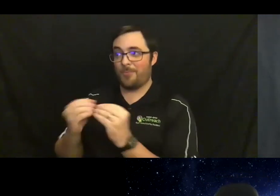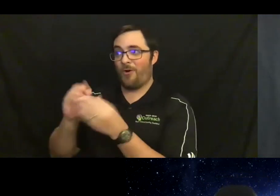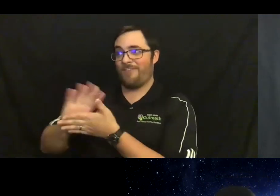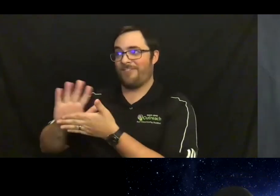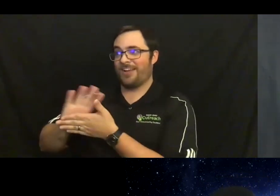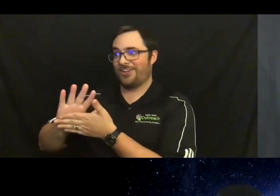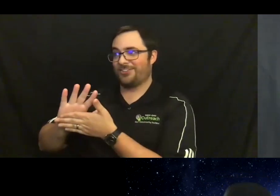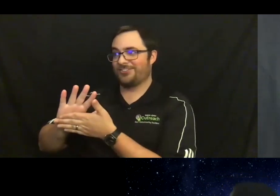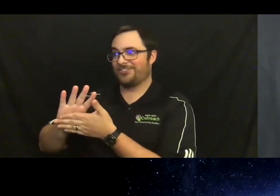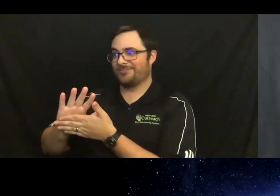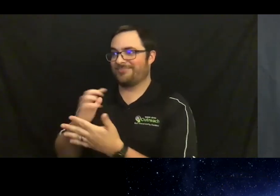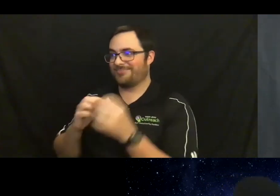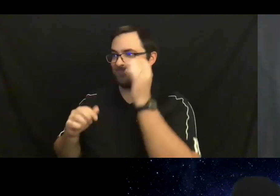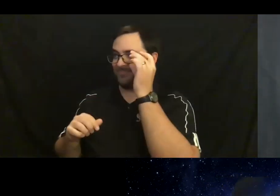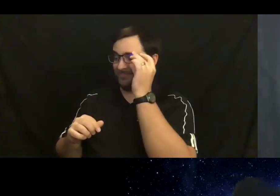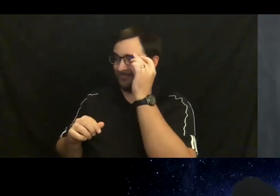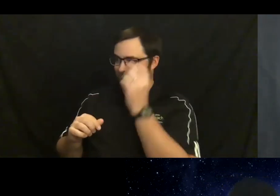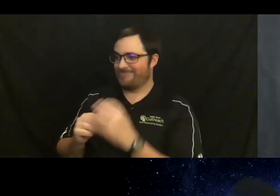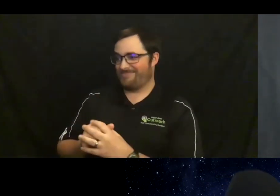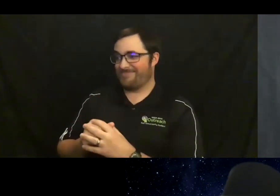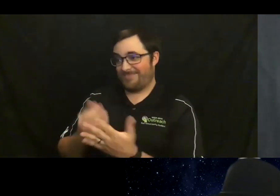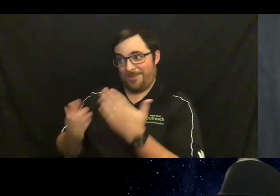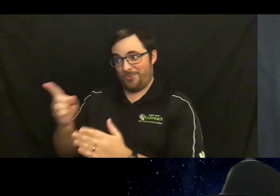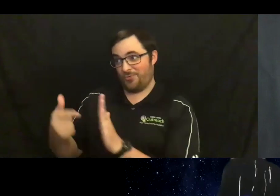future and we'd love to have you back showing us something new.